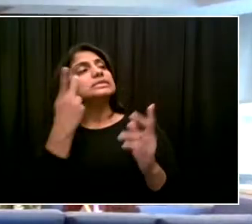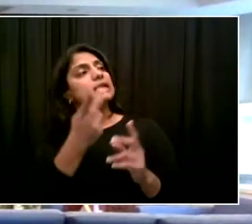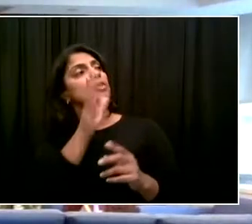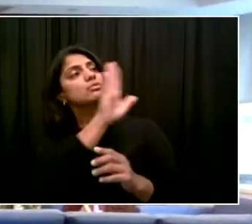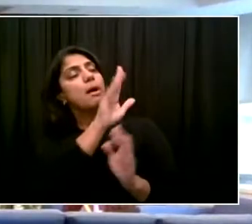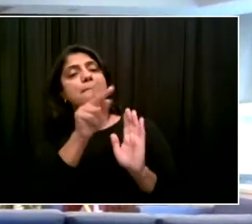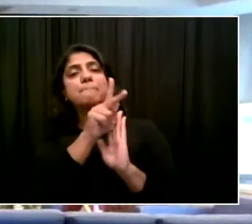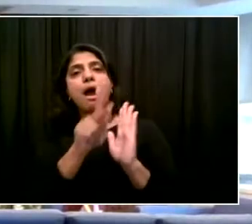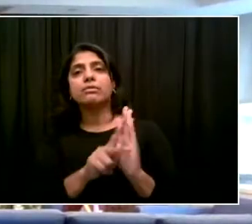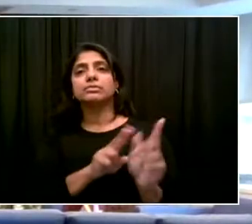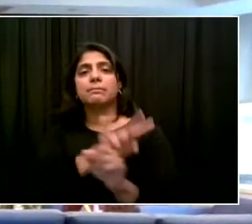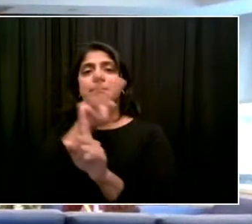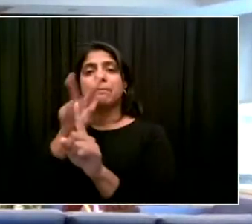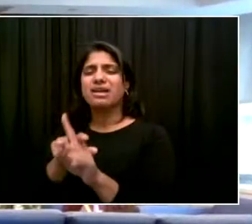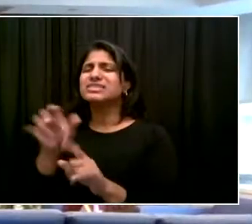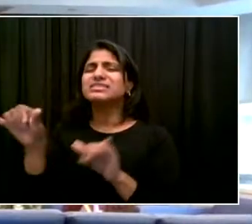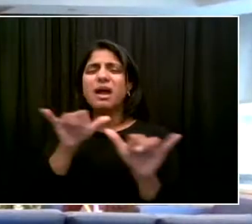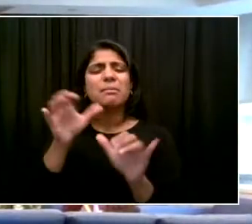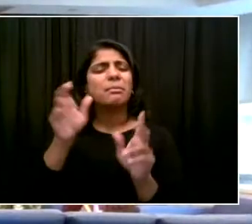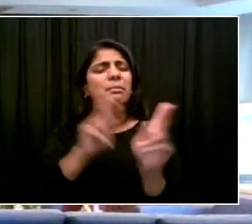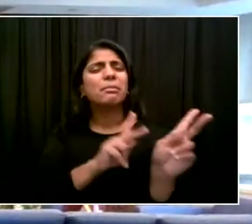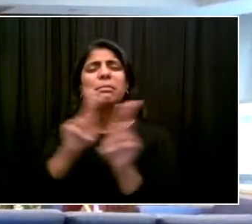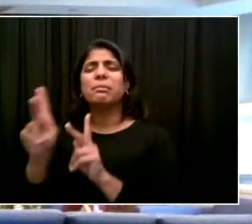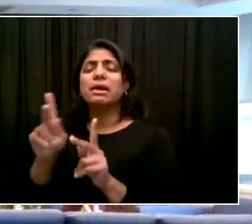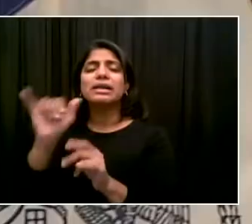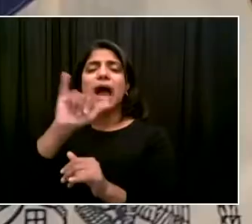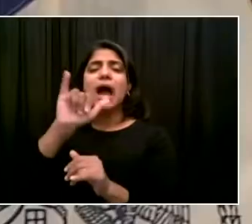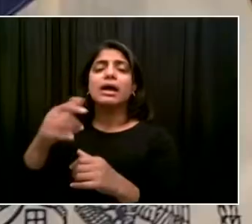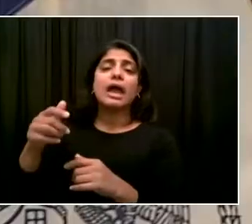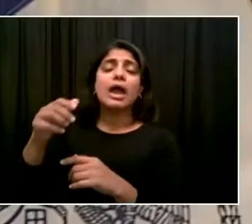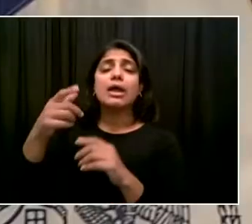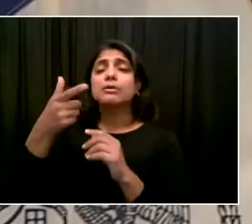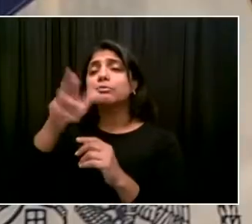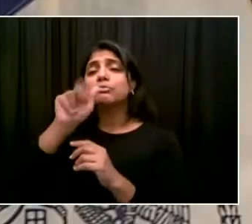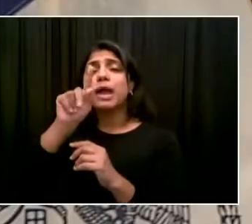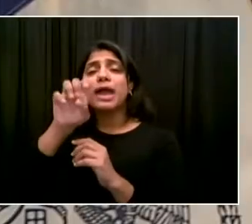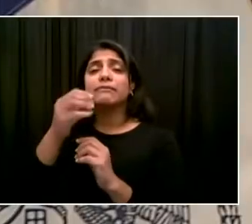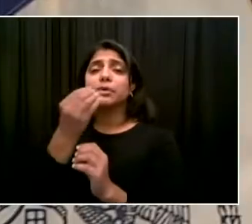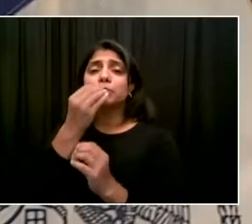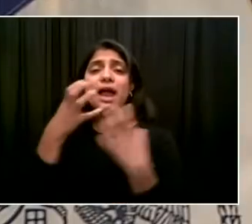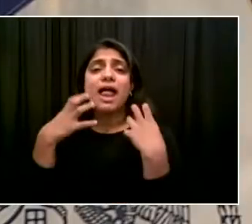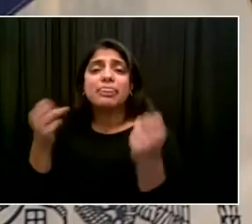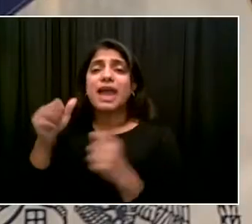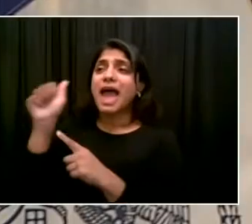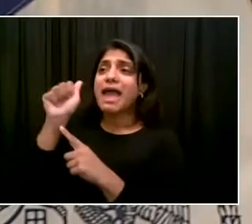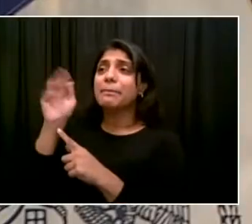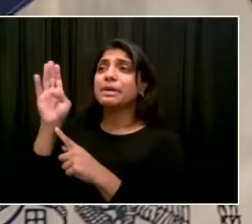THIS ALREADY EXISTED AND JUST BEING EXPANDED UNDER THE NEW COMMISSIONERS ORDER.